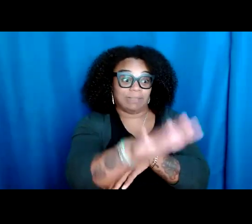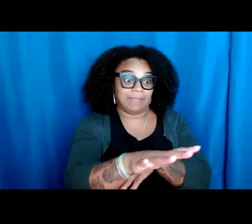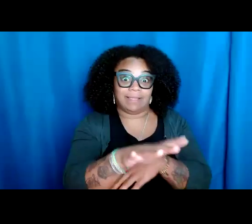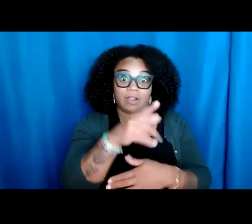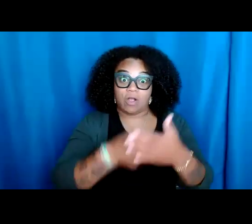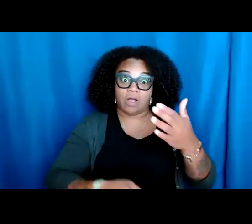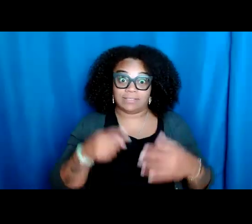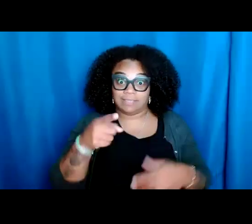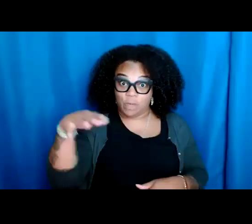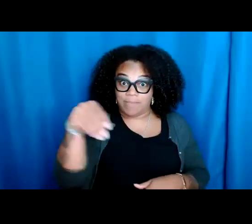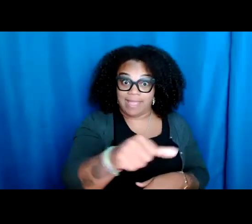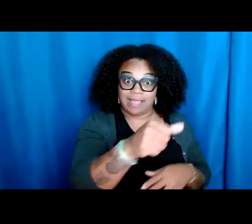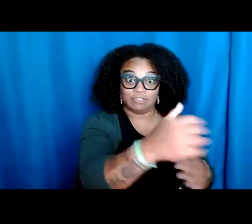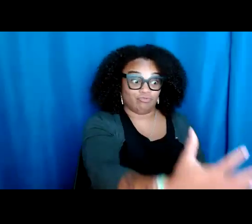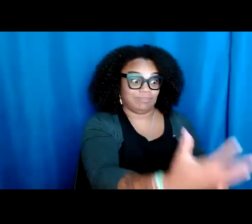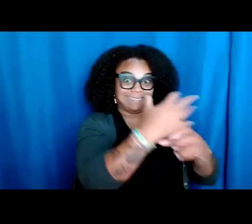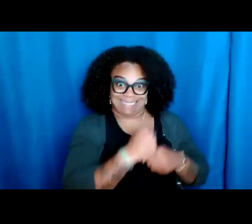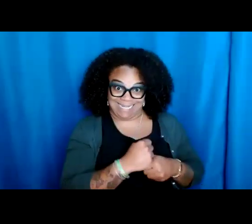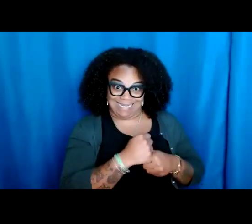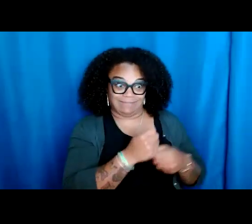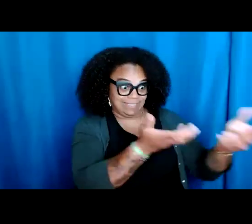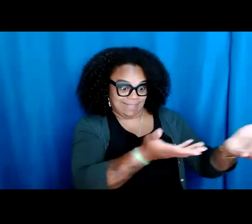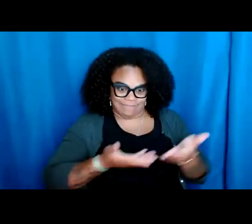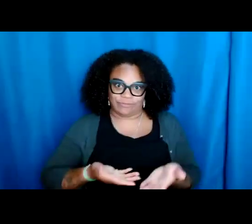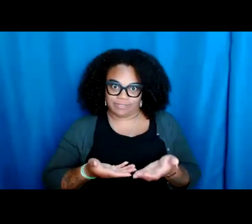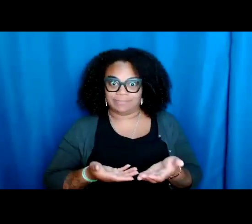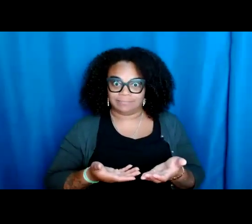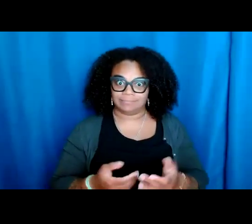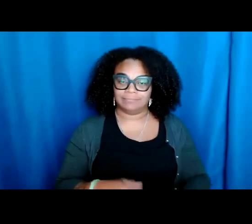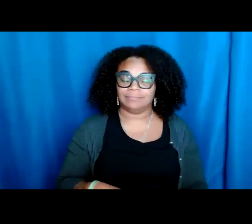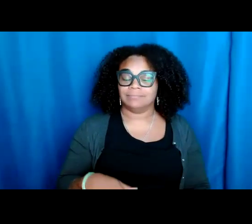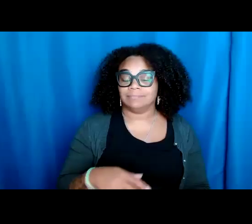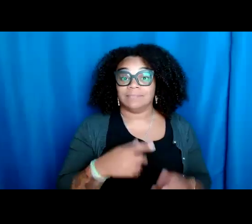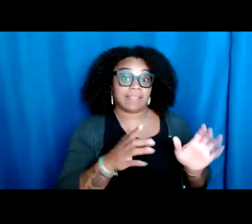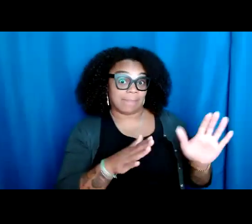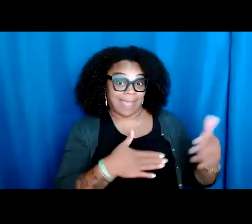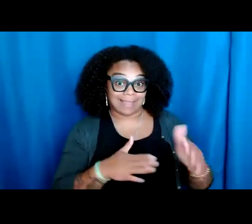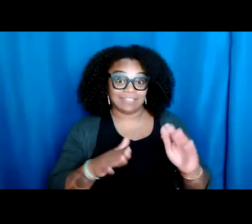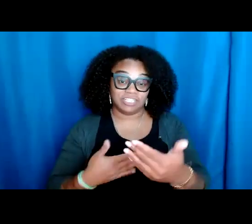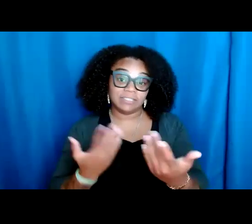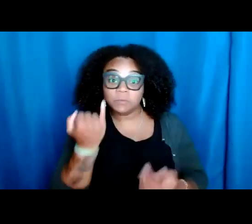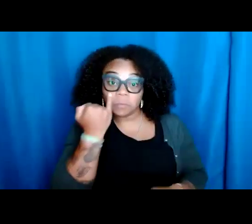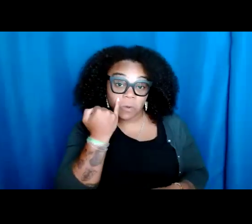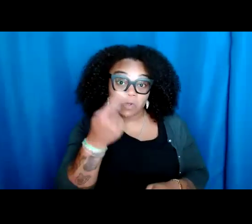what you pay to get the goods delivered to you. Your packaging. If you wrap your product up in